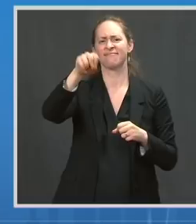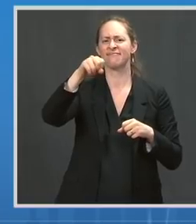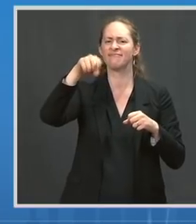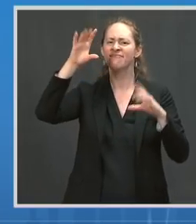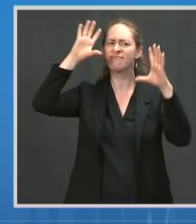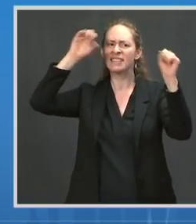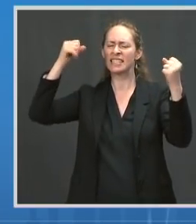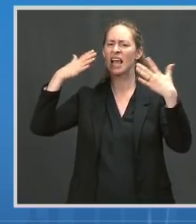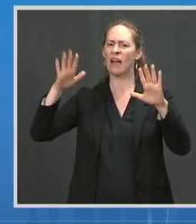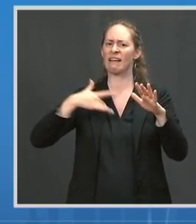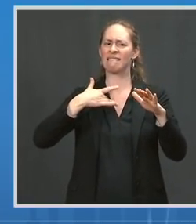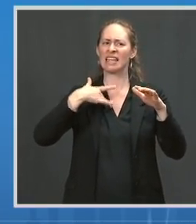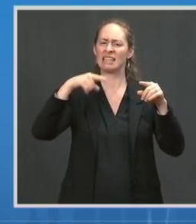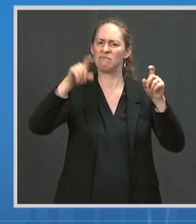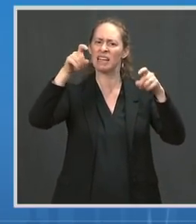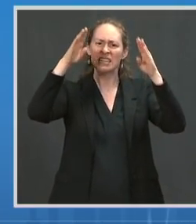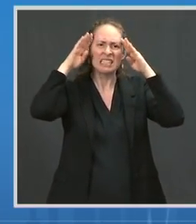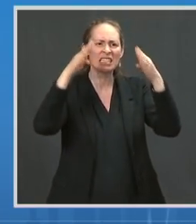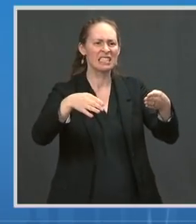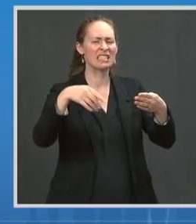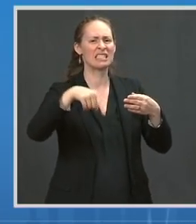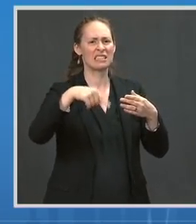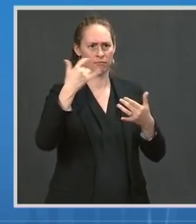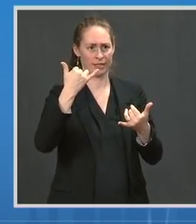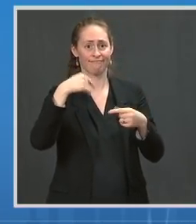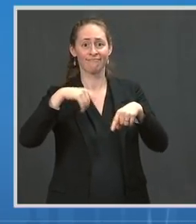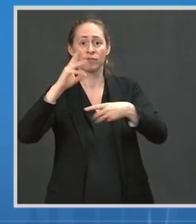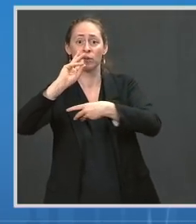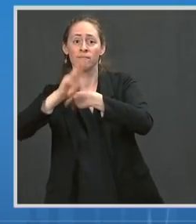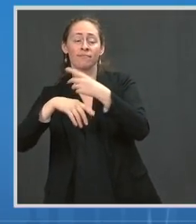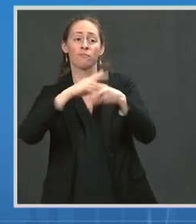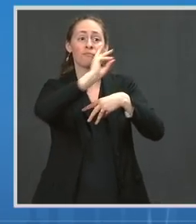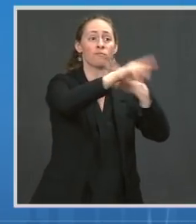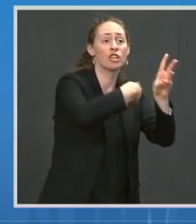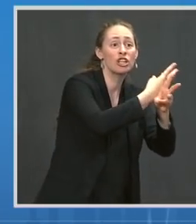but also the leadership role we're taking in the world. I think we have time for one more question.